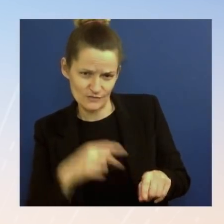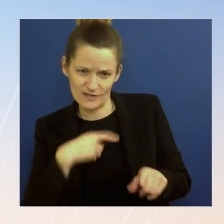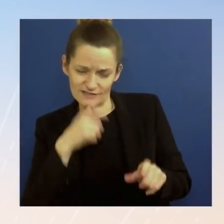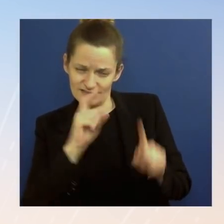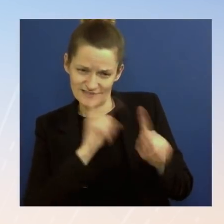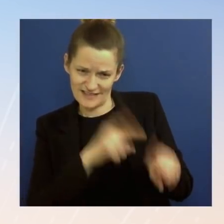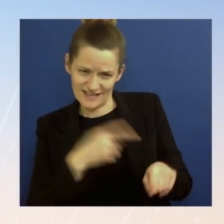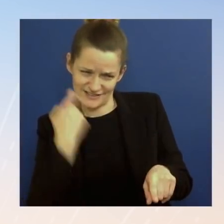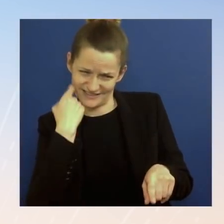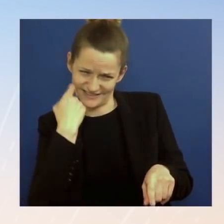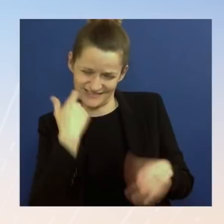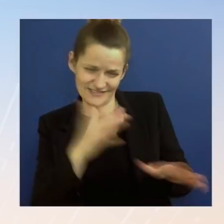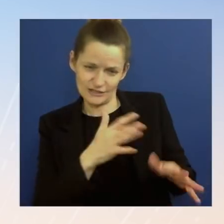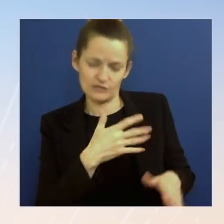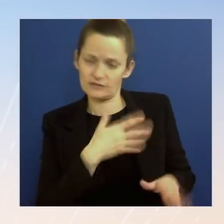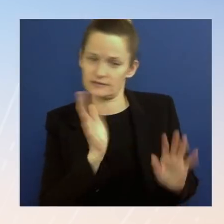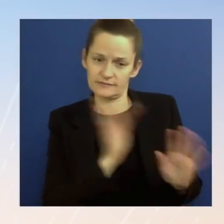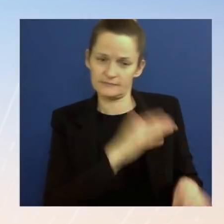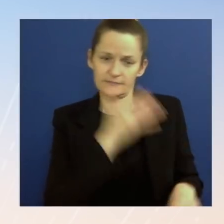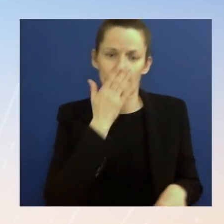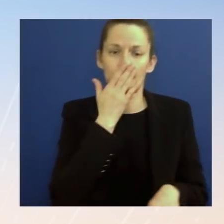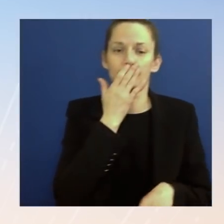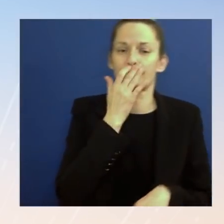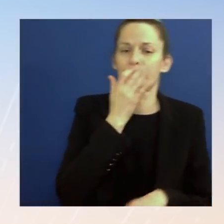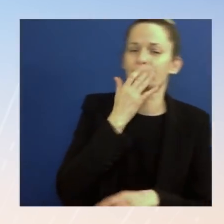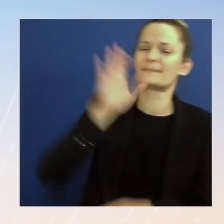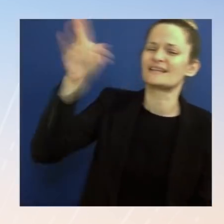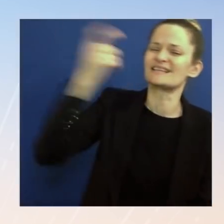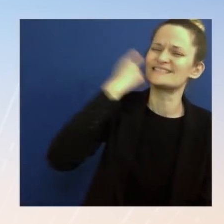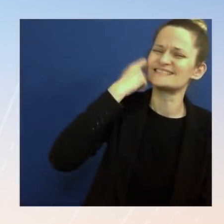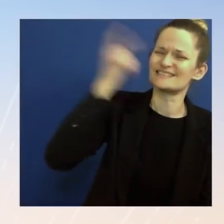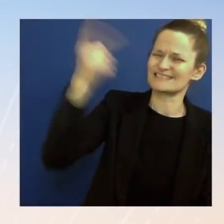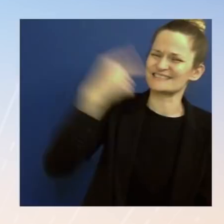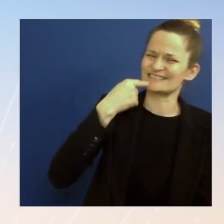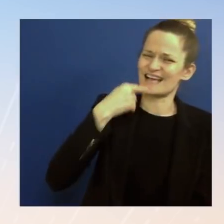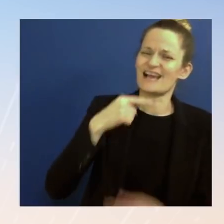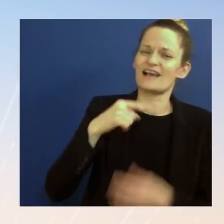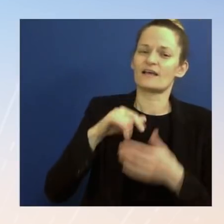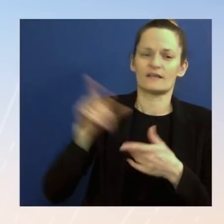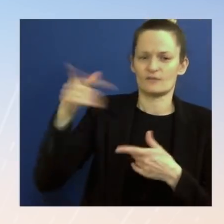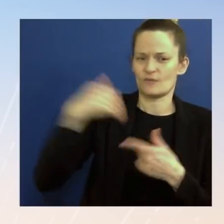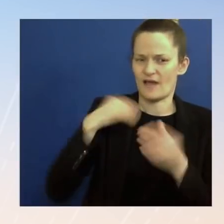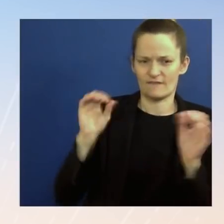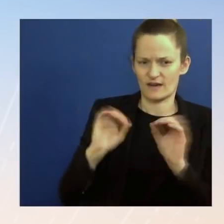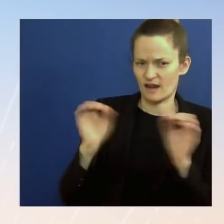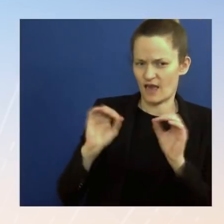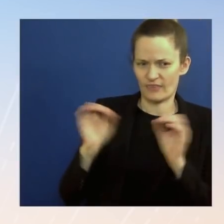Can you confirm that such a trip is under consideration? Ms. Psaki: We discuss a range of ways and mechanics